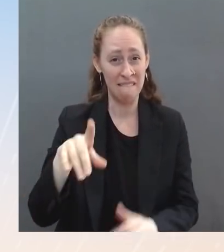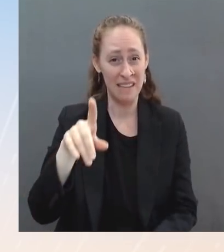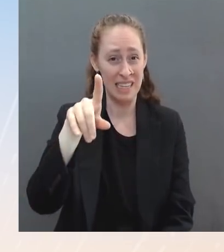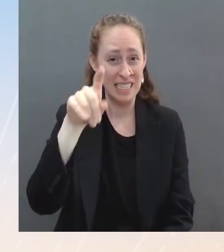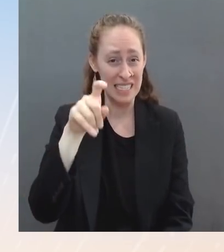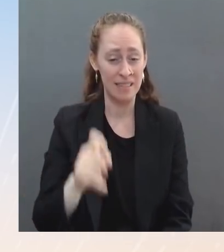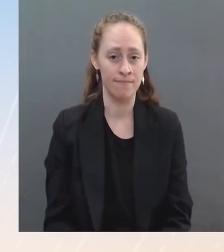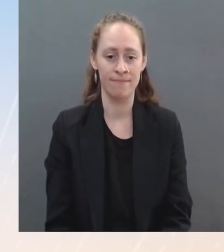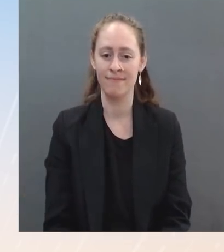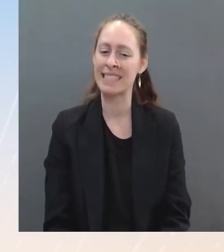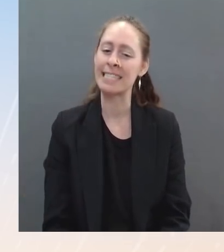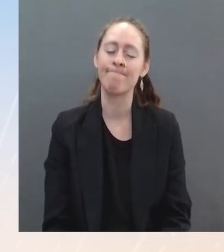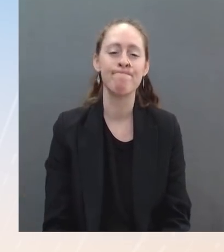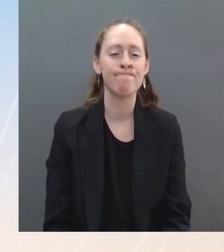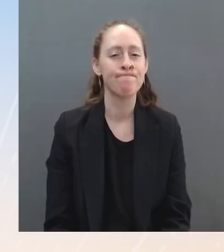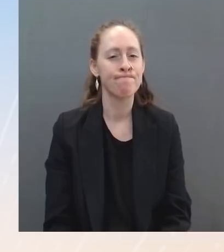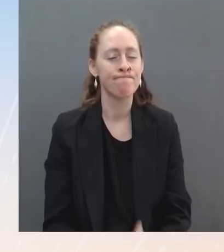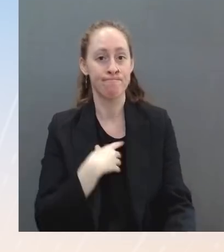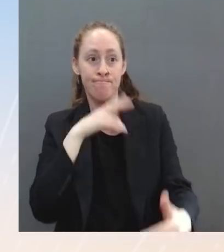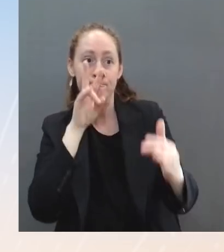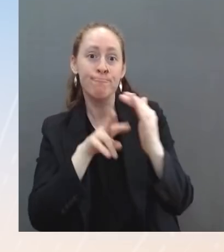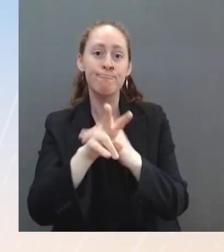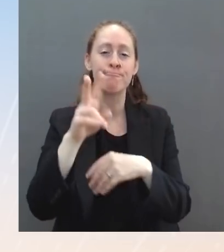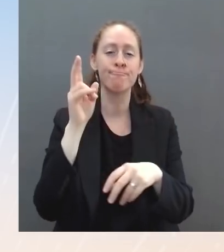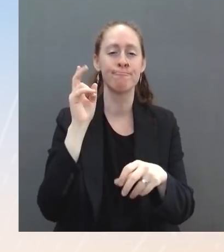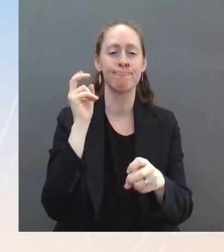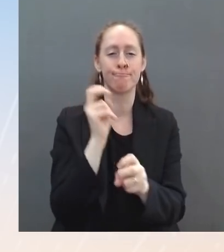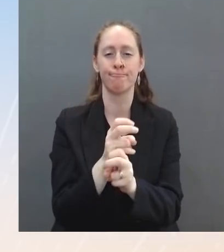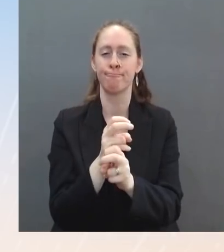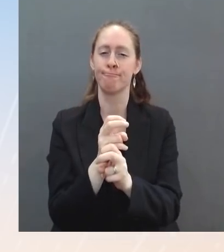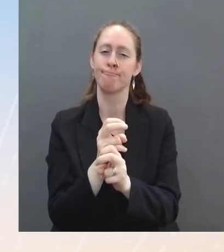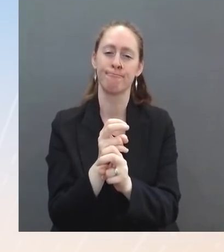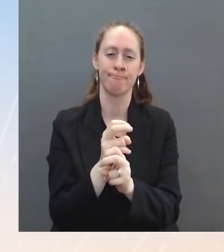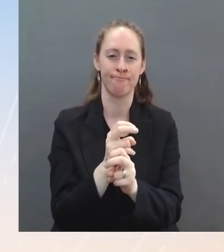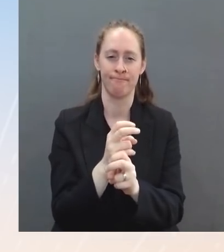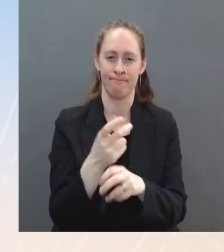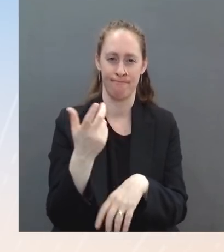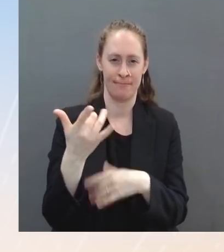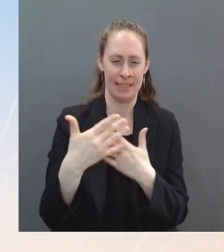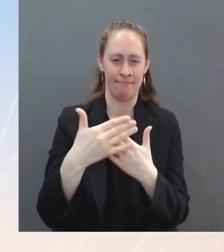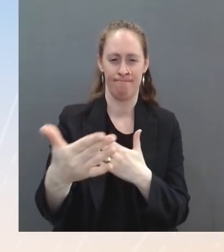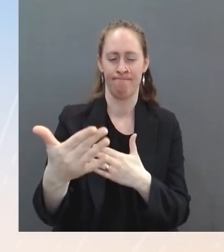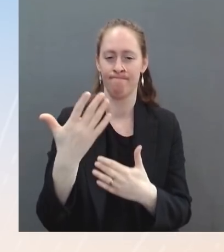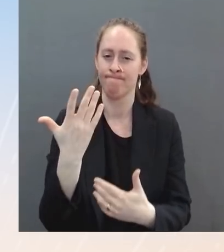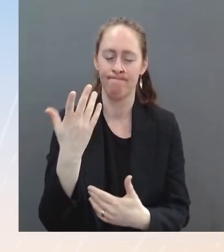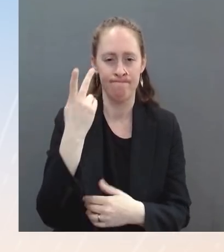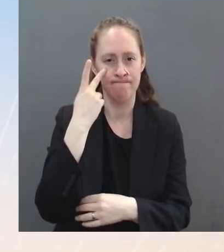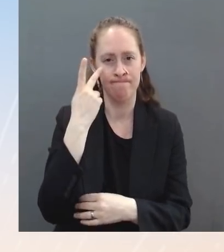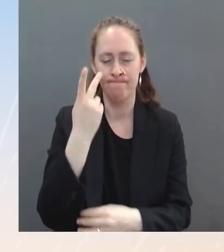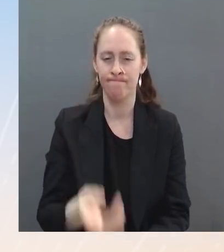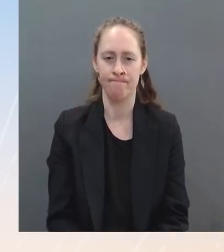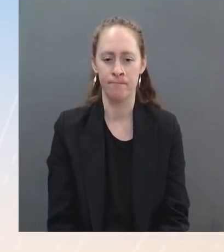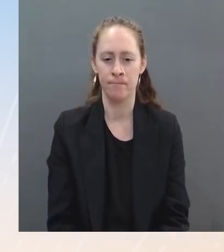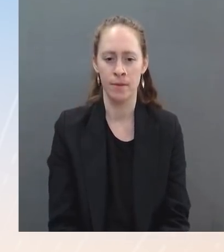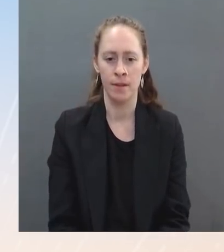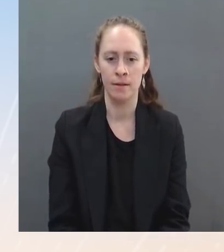on any particular forward data point. What I will say is that because of the President's actions